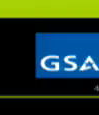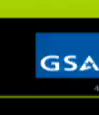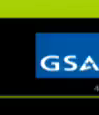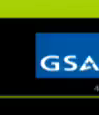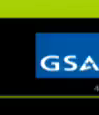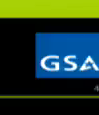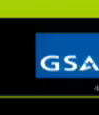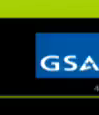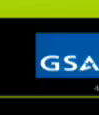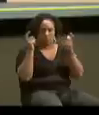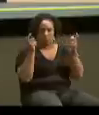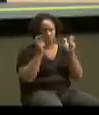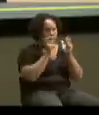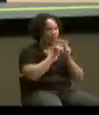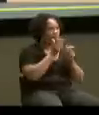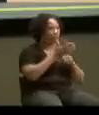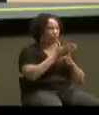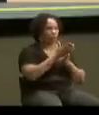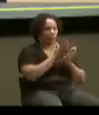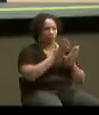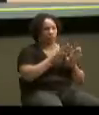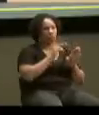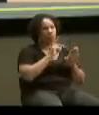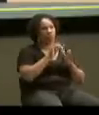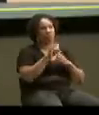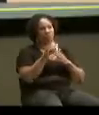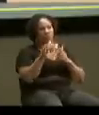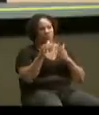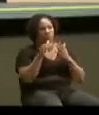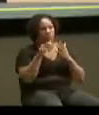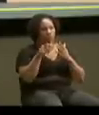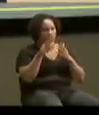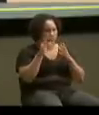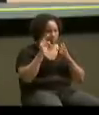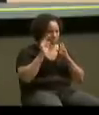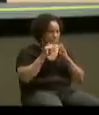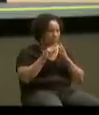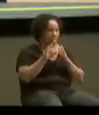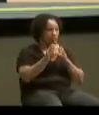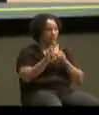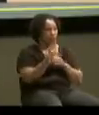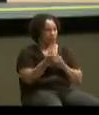PARTNERS, BOTH LARGE AND SMALL TO ASSURE THAT YOU'RE LOOKING AT